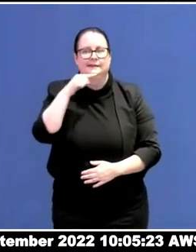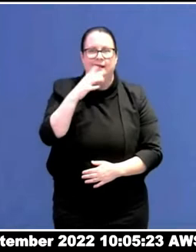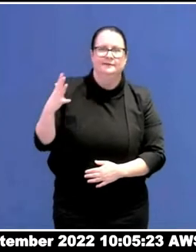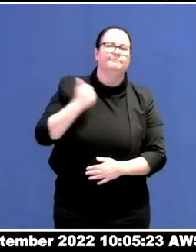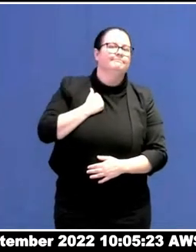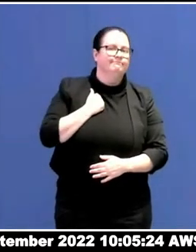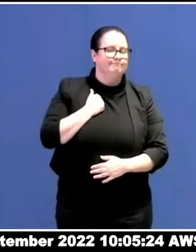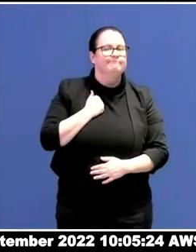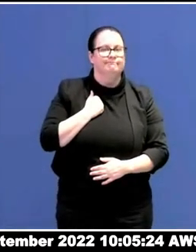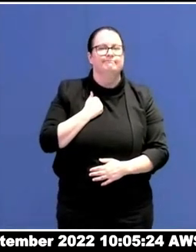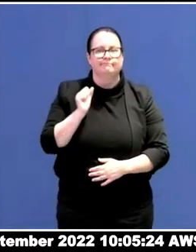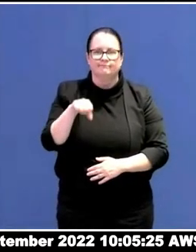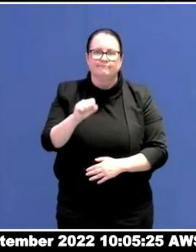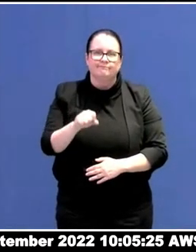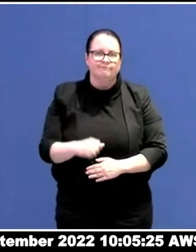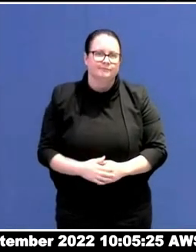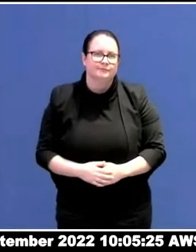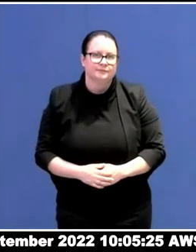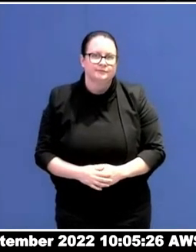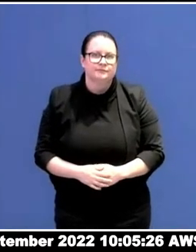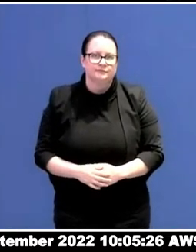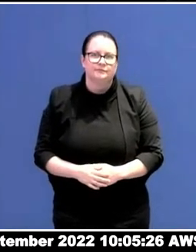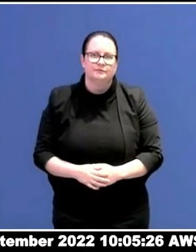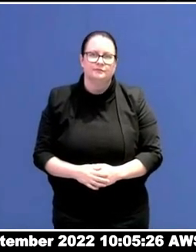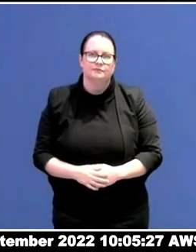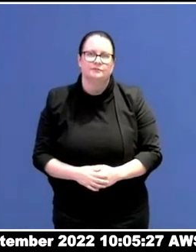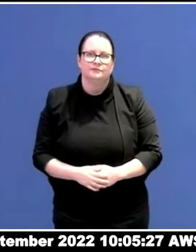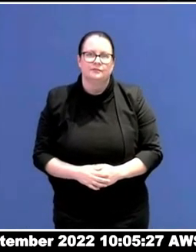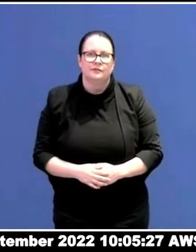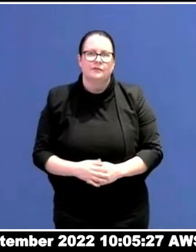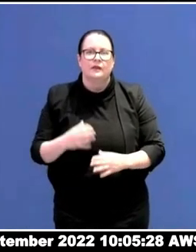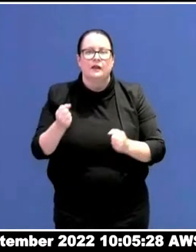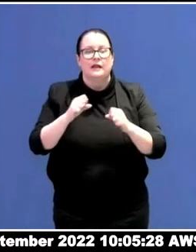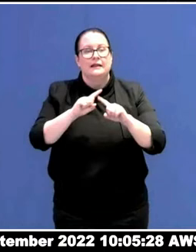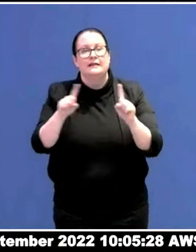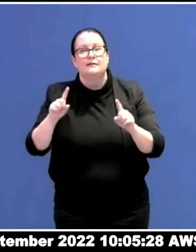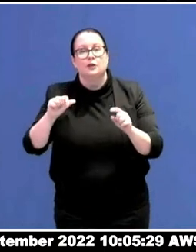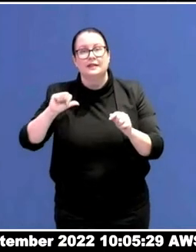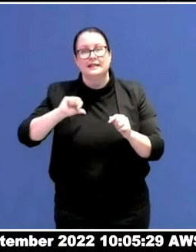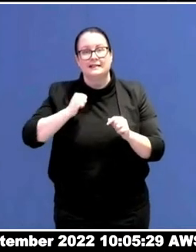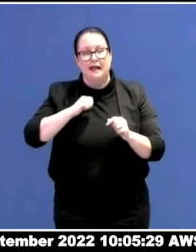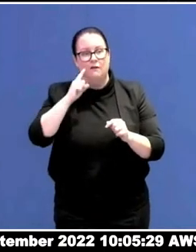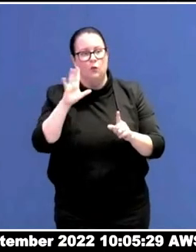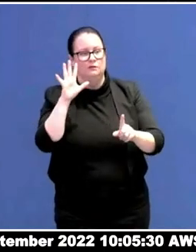Yes. He was at high school by various staff pulled up for being the one that was